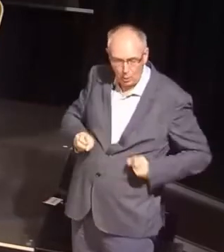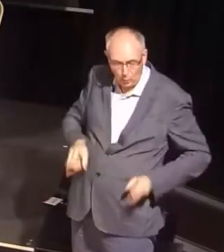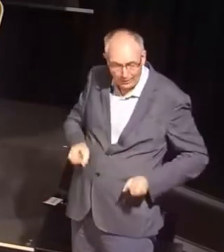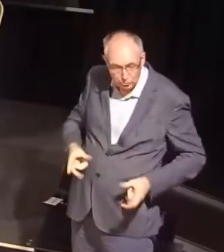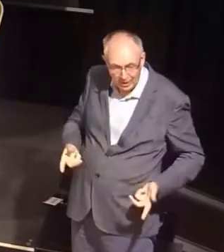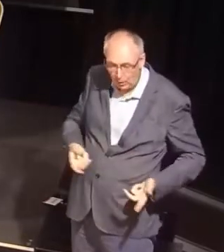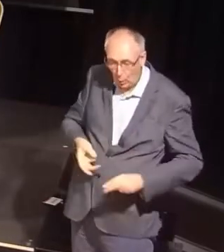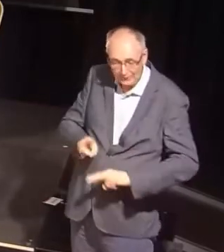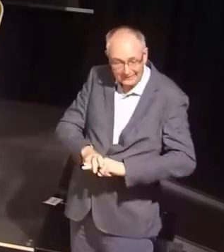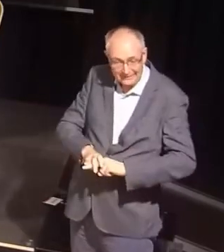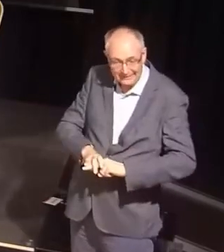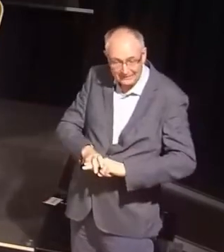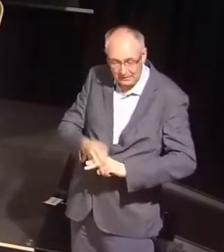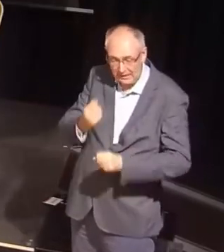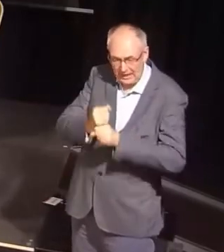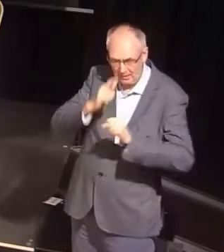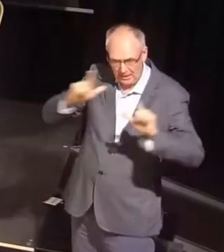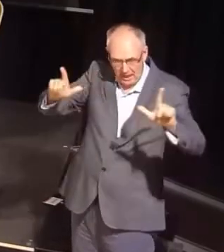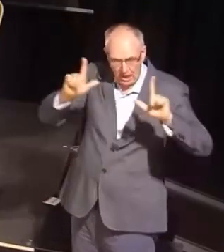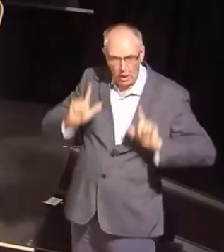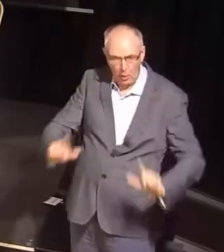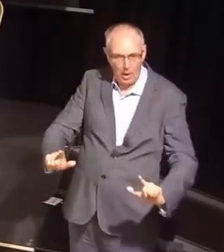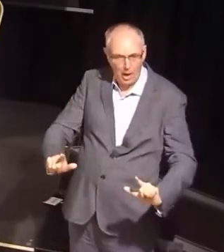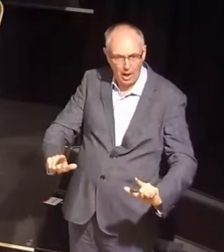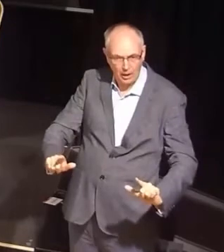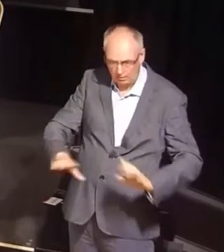you just lower the game down and hey, everything is within reach again.